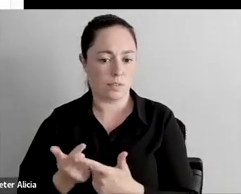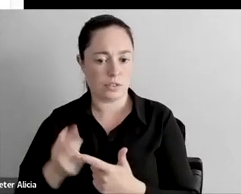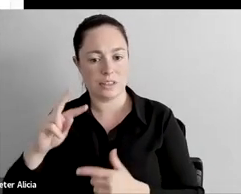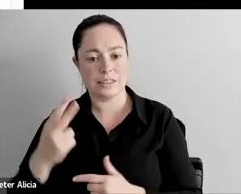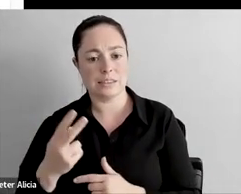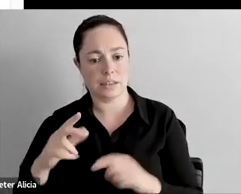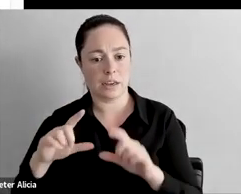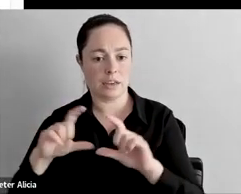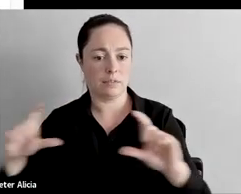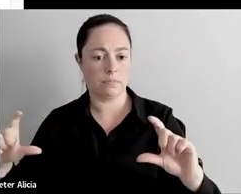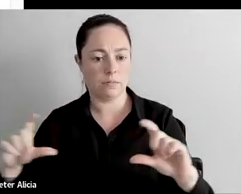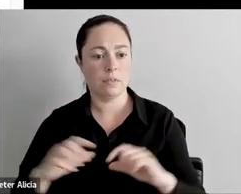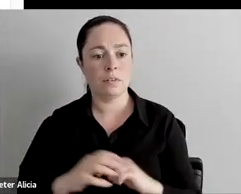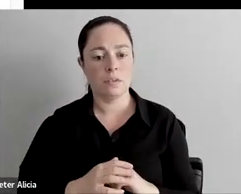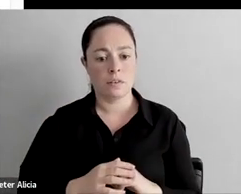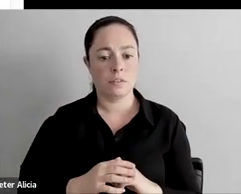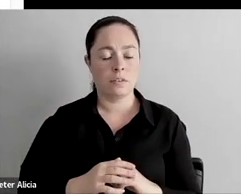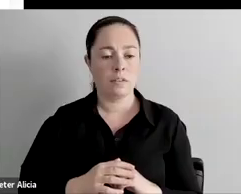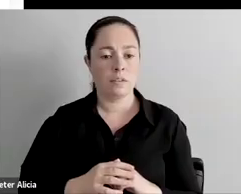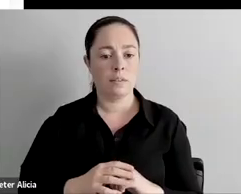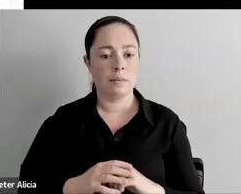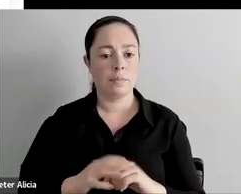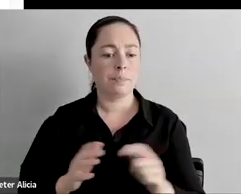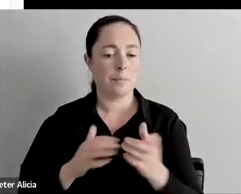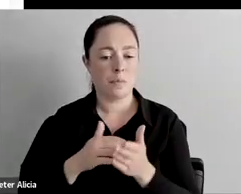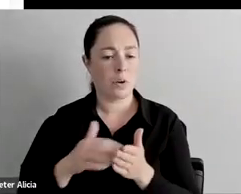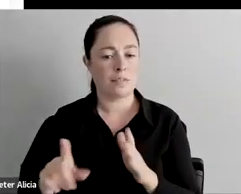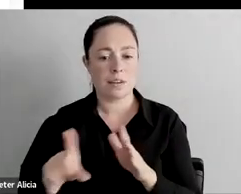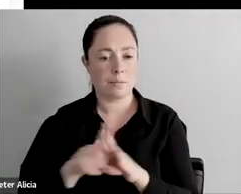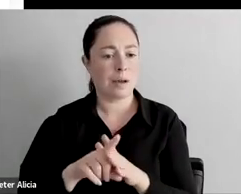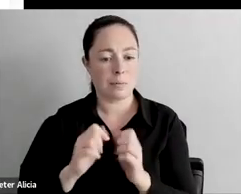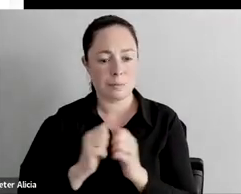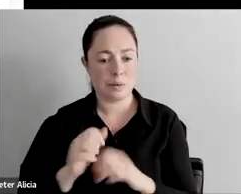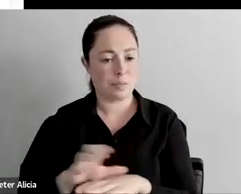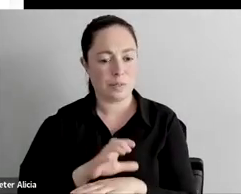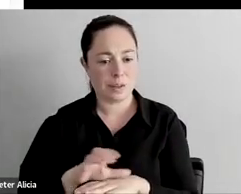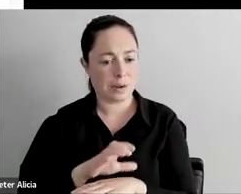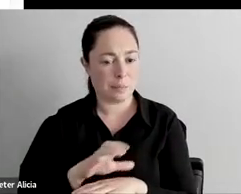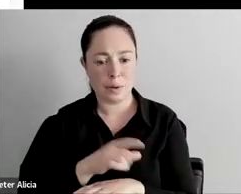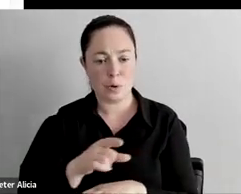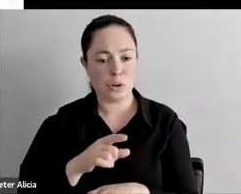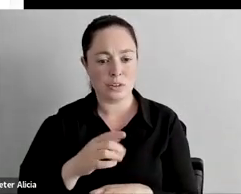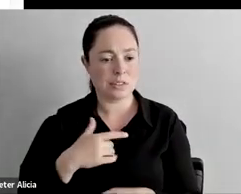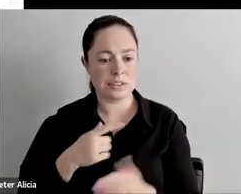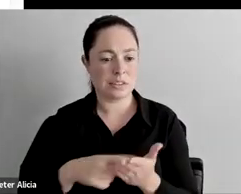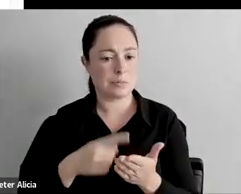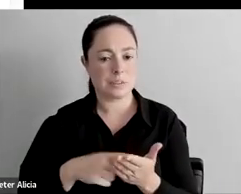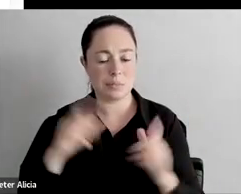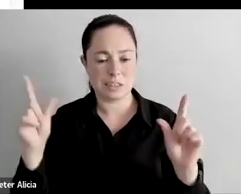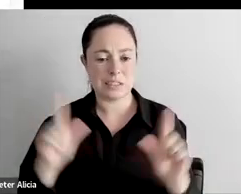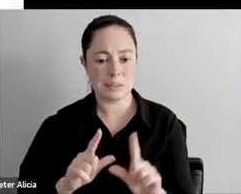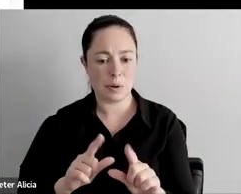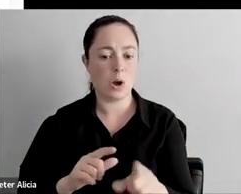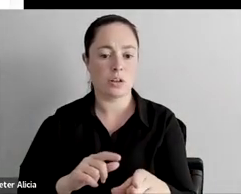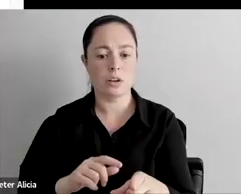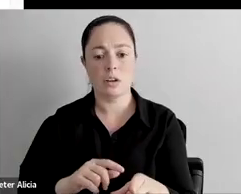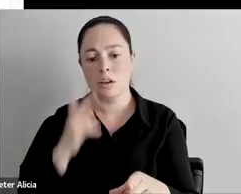And for some reason often this pops up on my computer a little bit smaller. So if you scroll down to